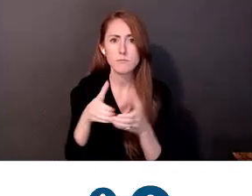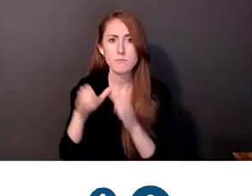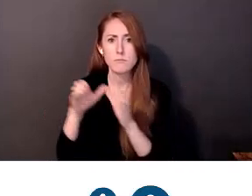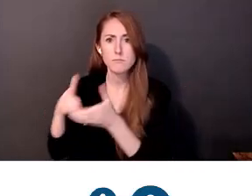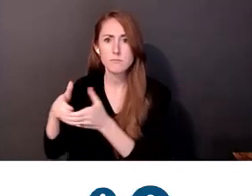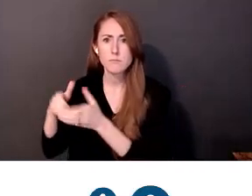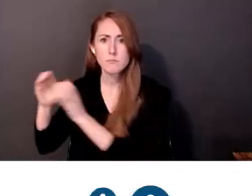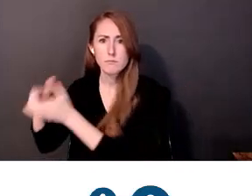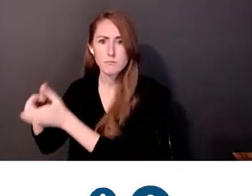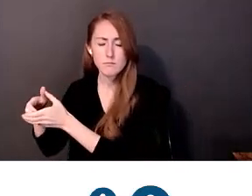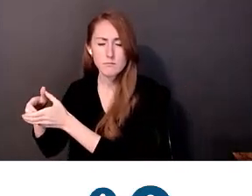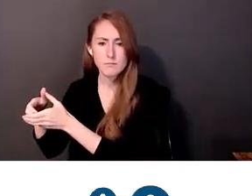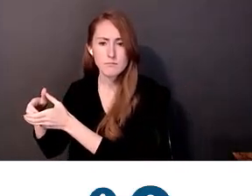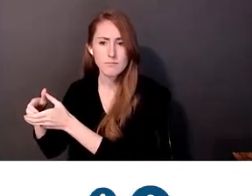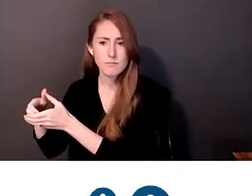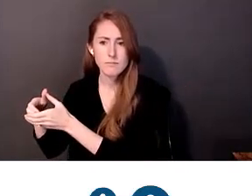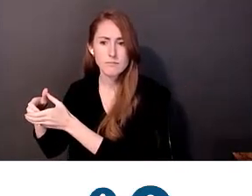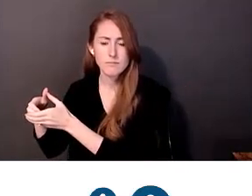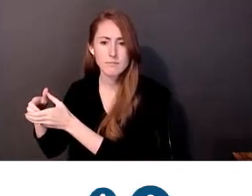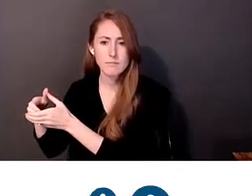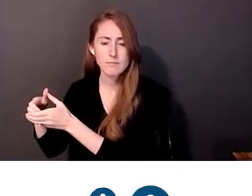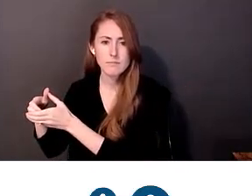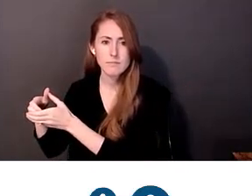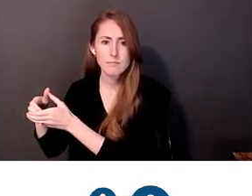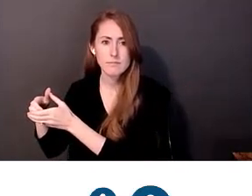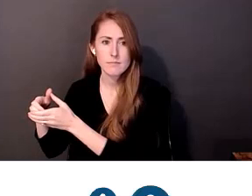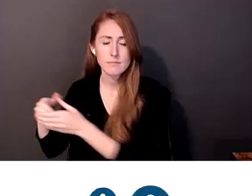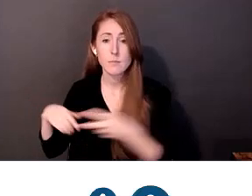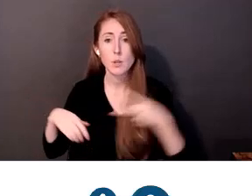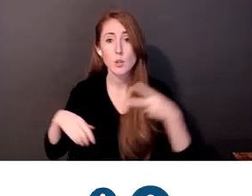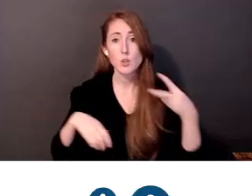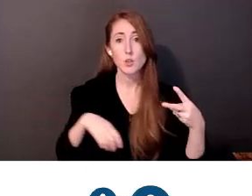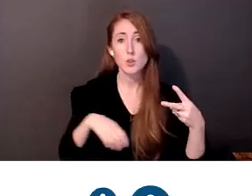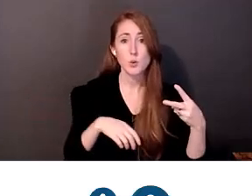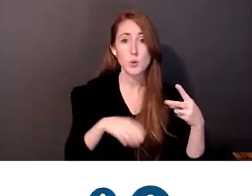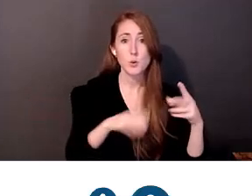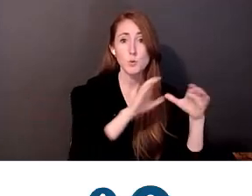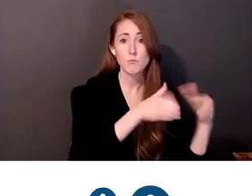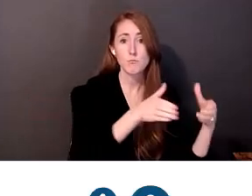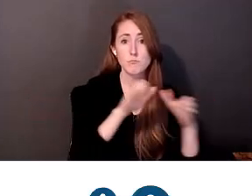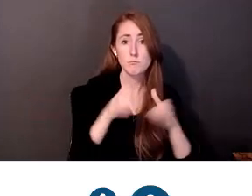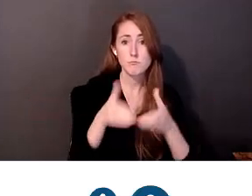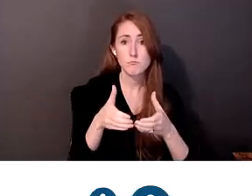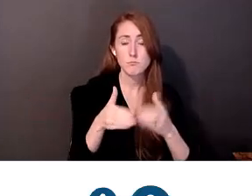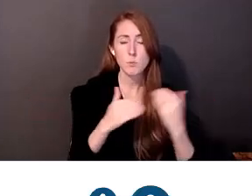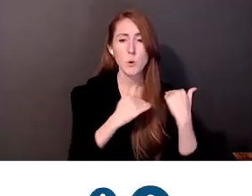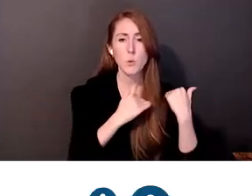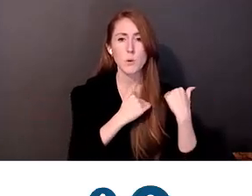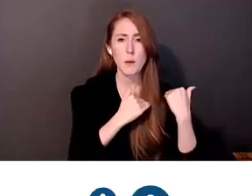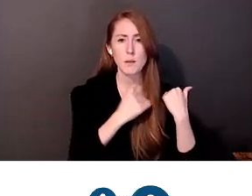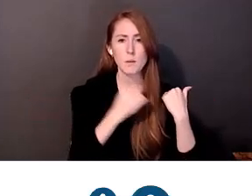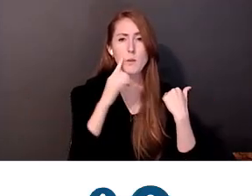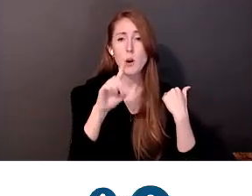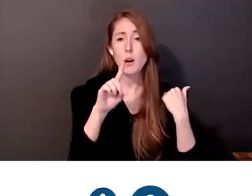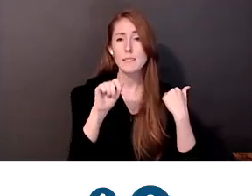So we had two committees that were responsible for data collection and data analysis